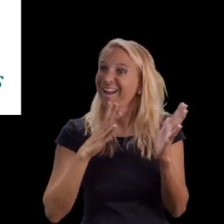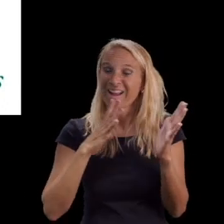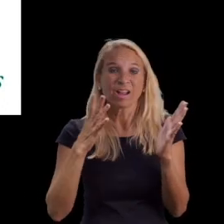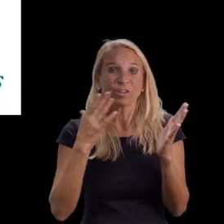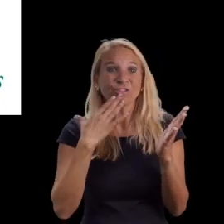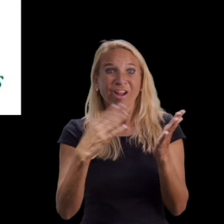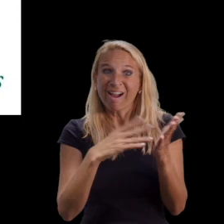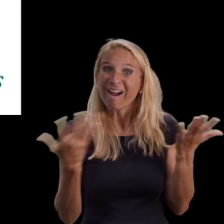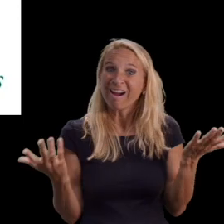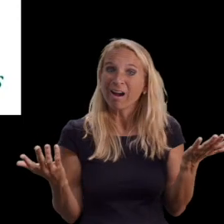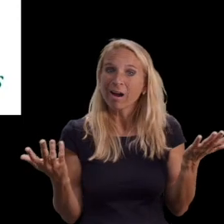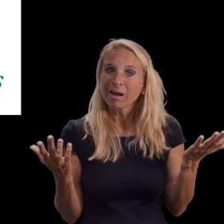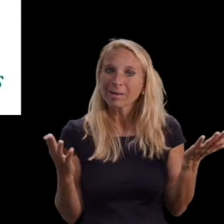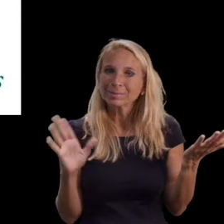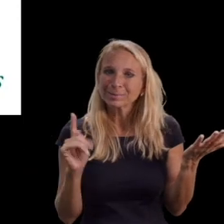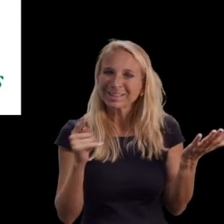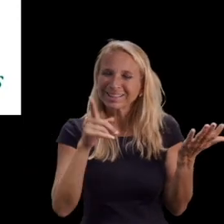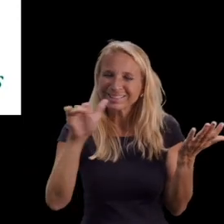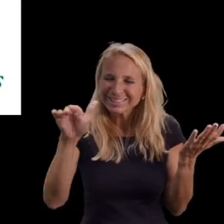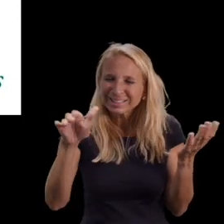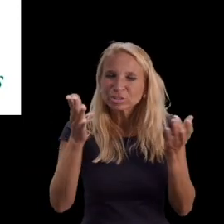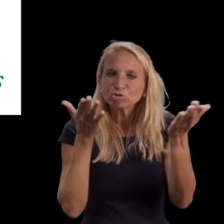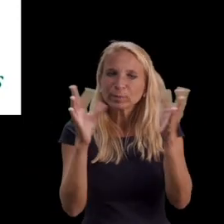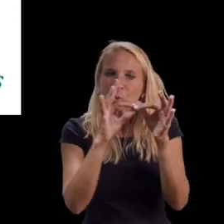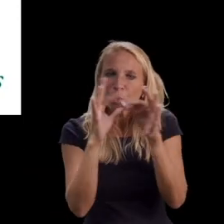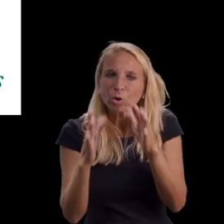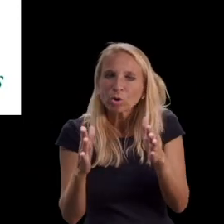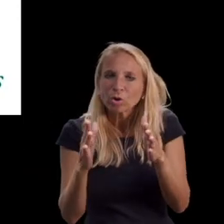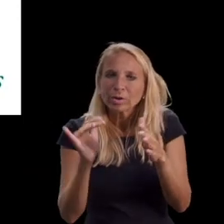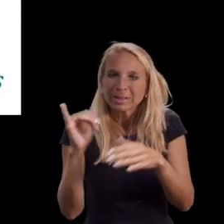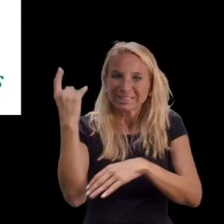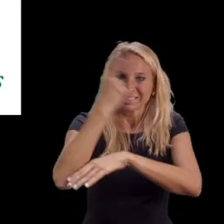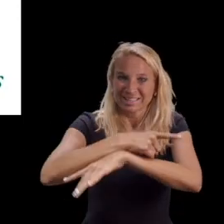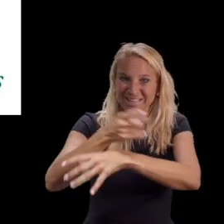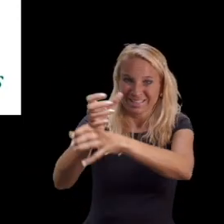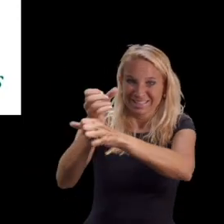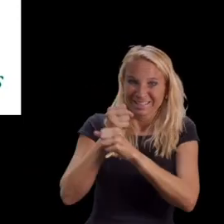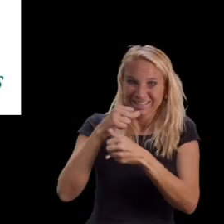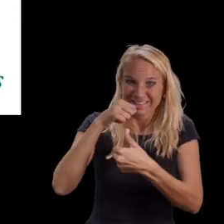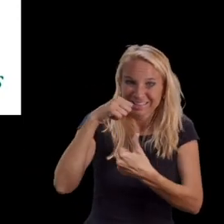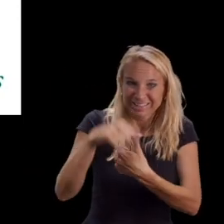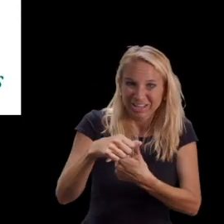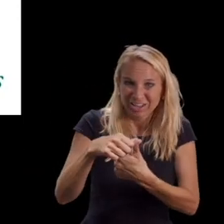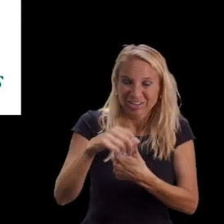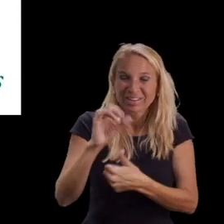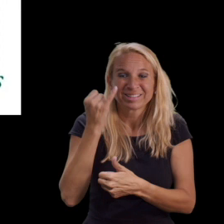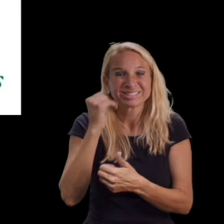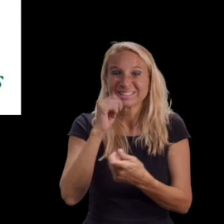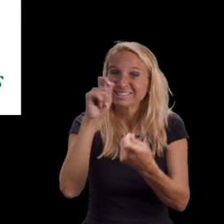So if you talk to your service coordinator the day that you have the letter, document that if it's not the exact date,